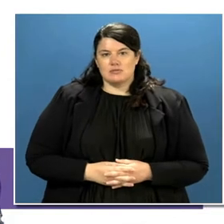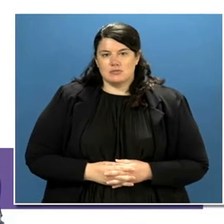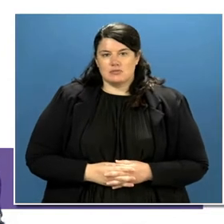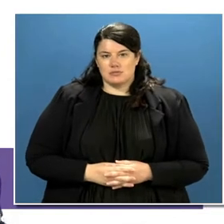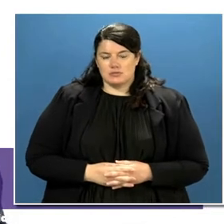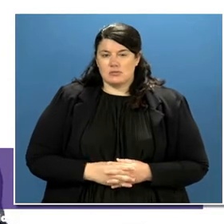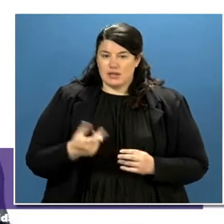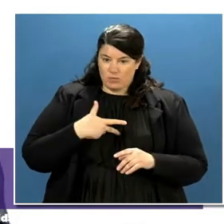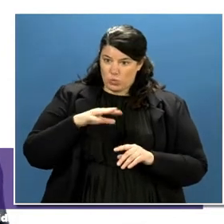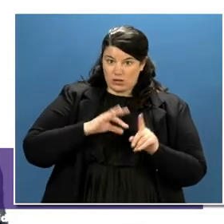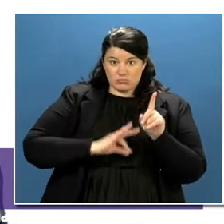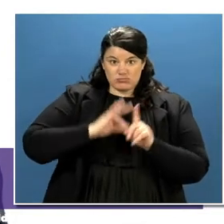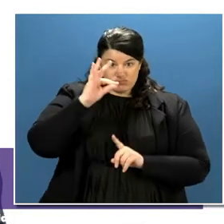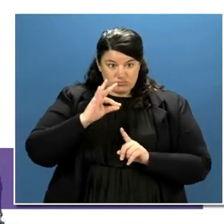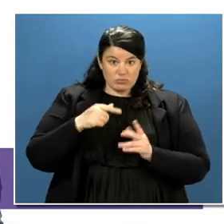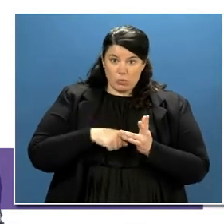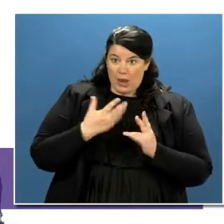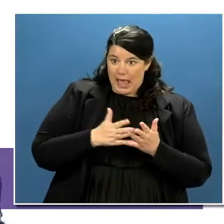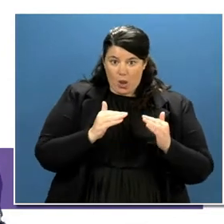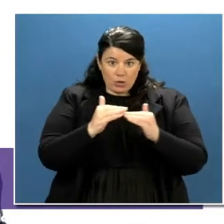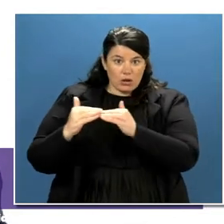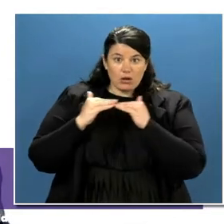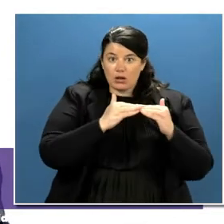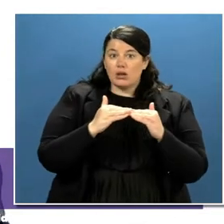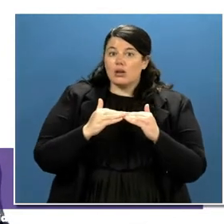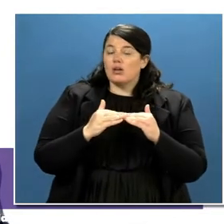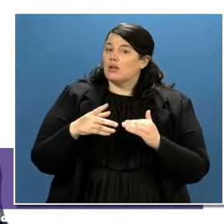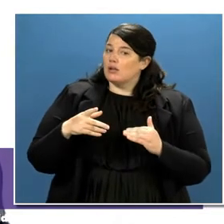improve, and improve in a way that is profound and different, we need the